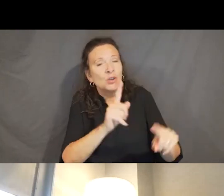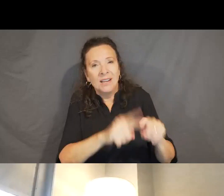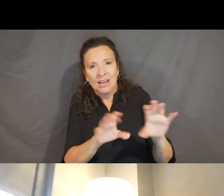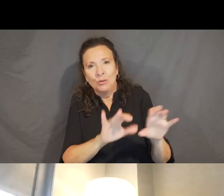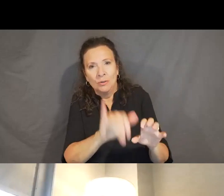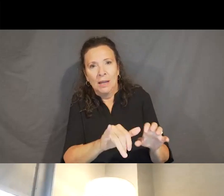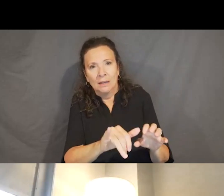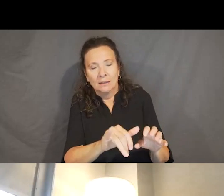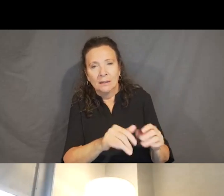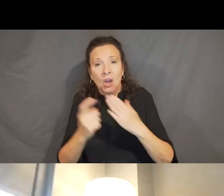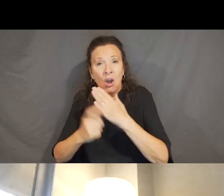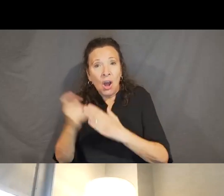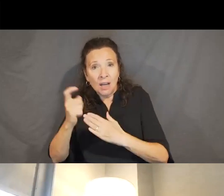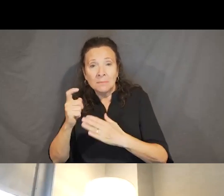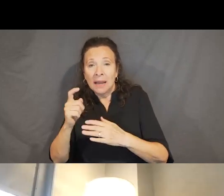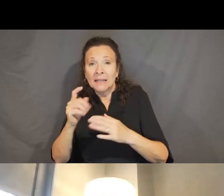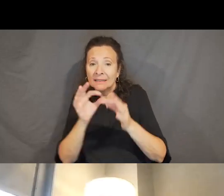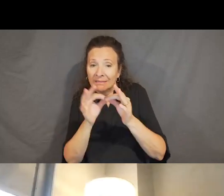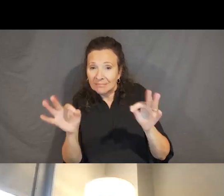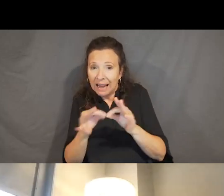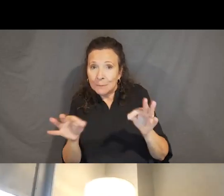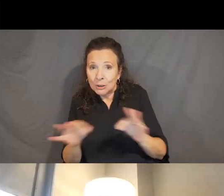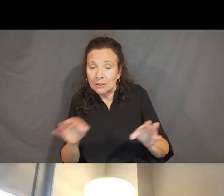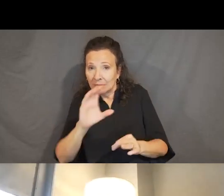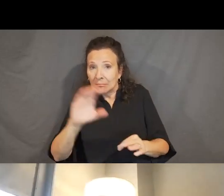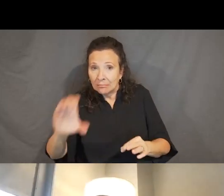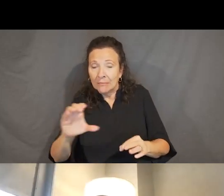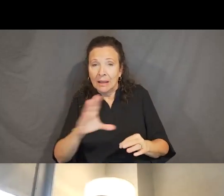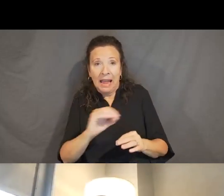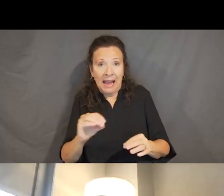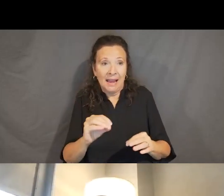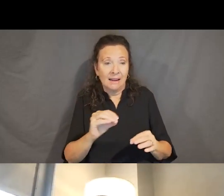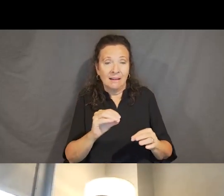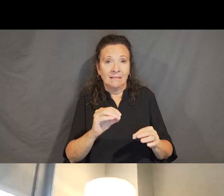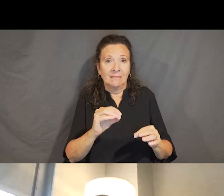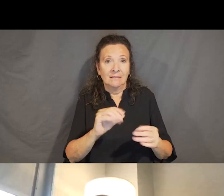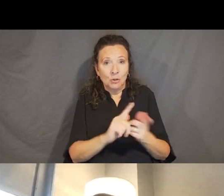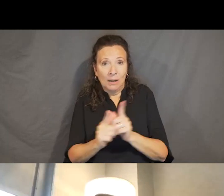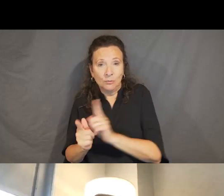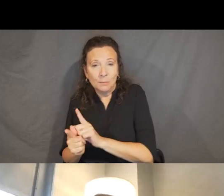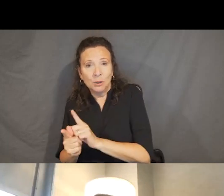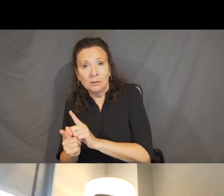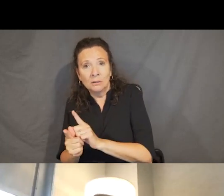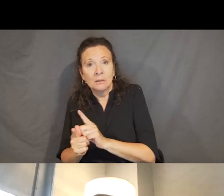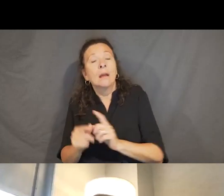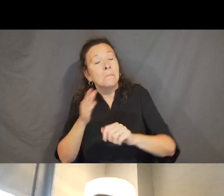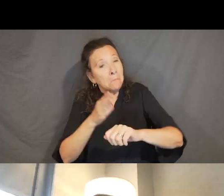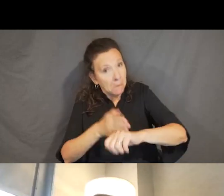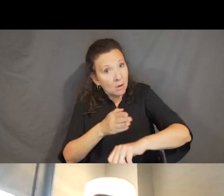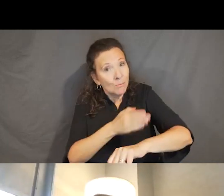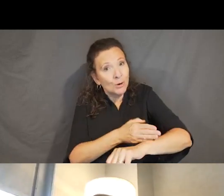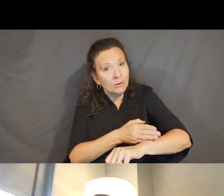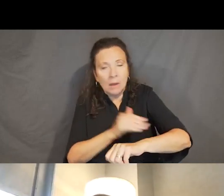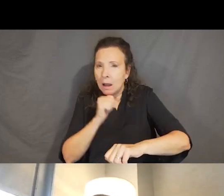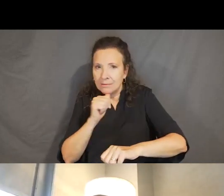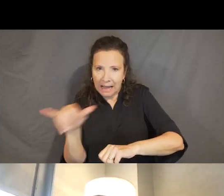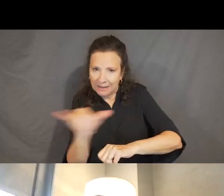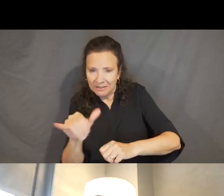transcriptions have improved. Are they as good as human? No. But they are improving. Filtering out